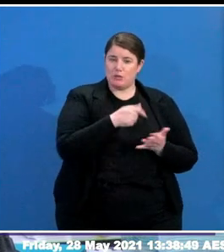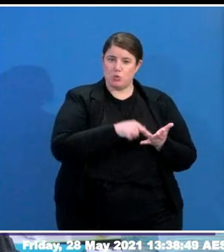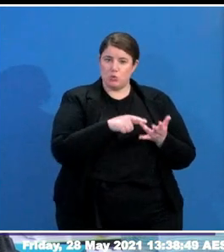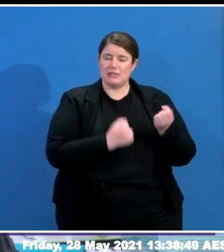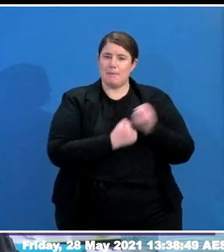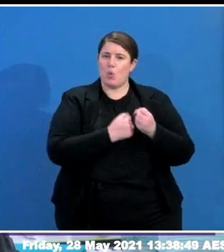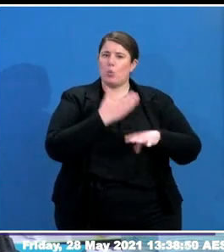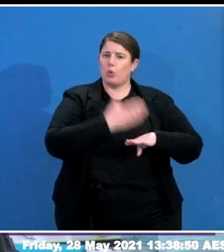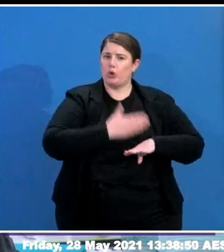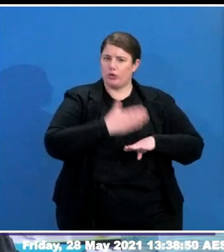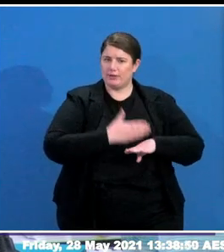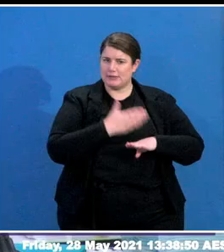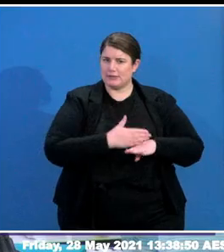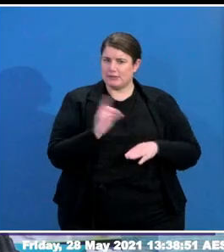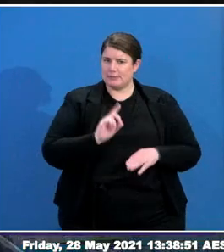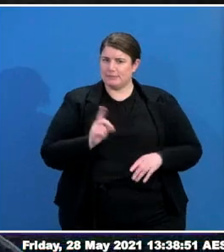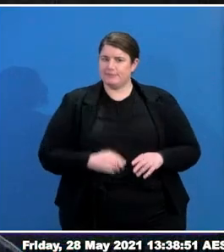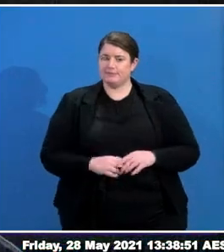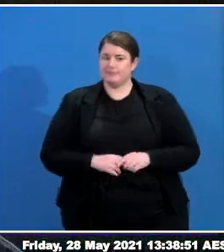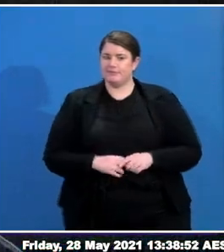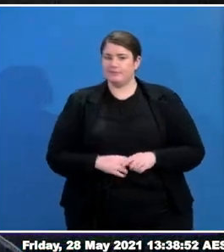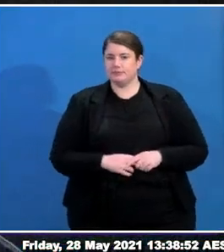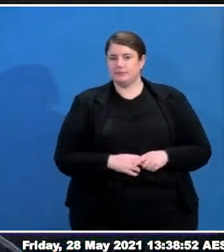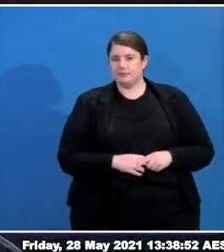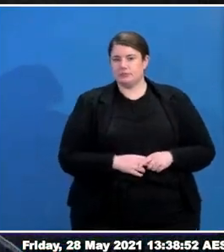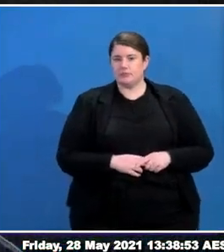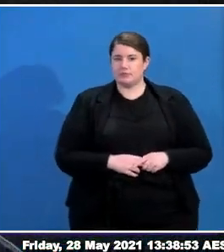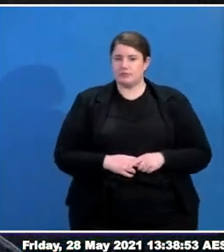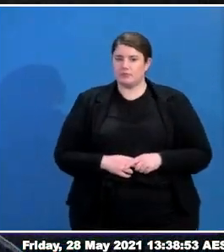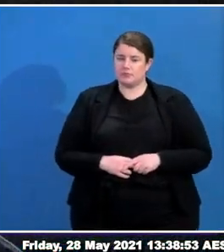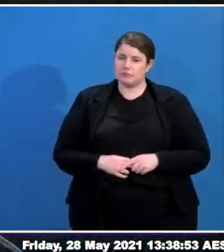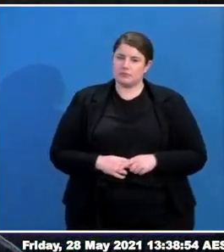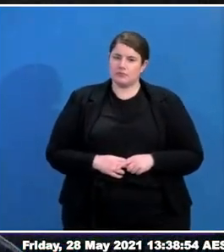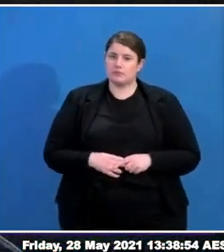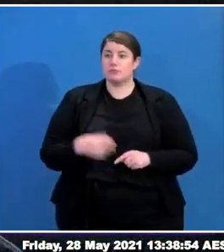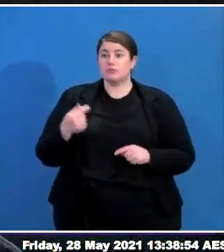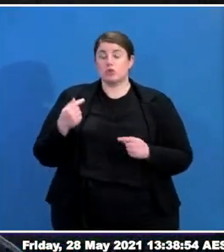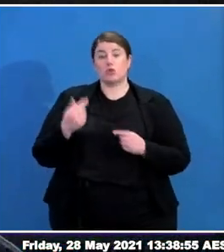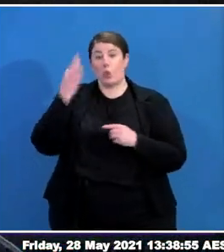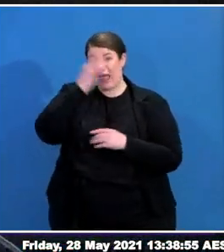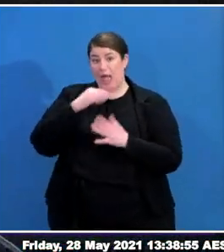workers, disability support workers? MR McNAUGHTON: We fund them the hourly rate builds up into the regional